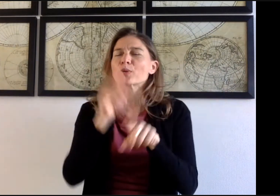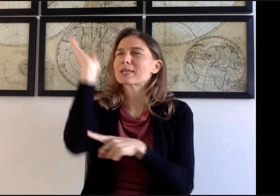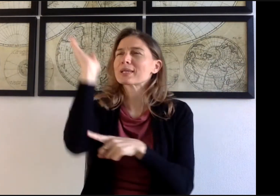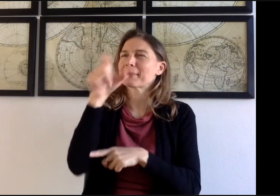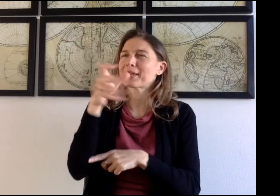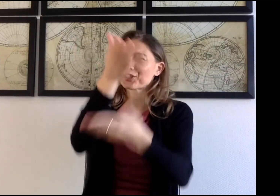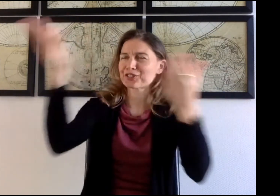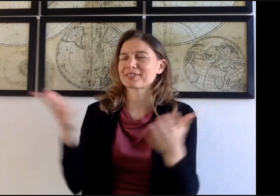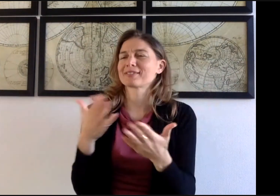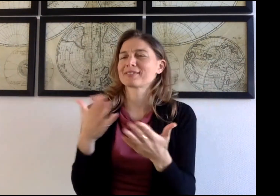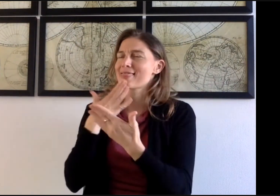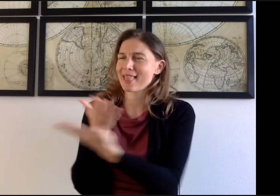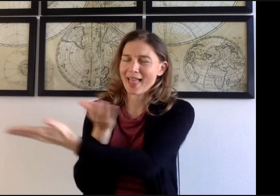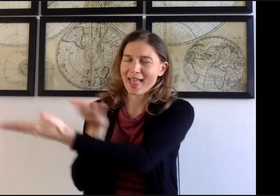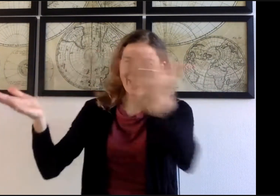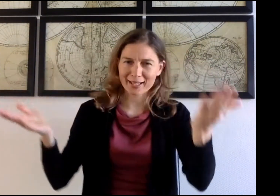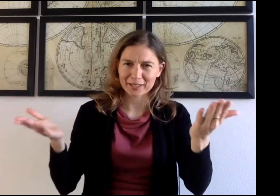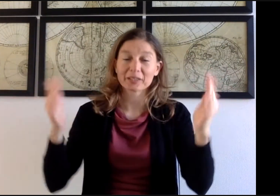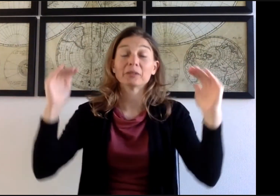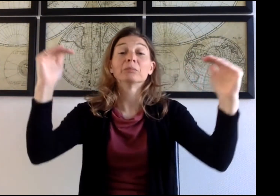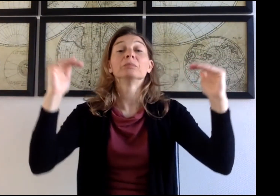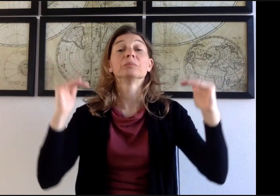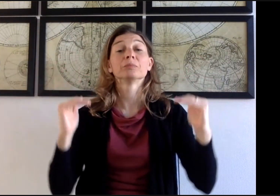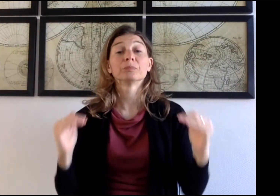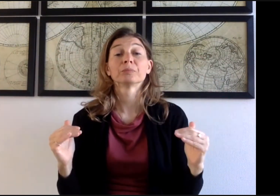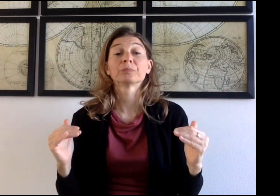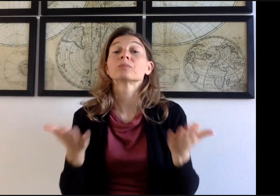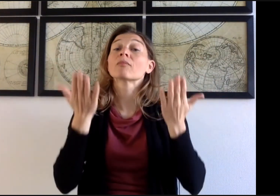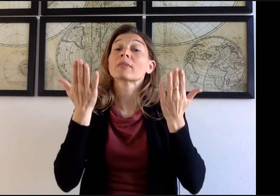I'll share briefly what we're doing on public communication.